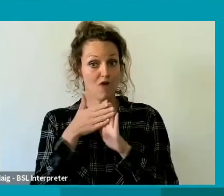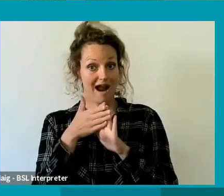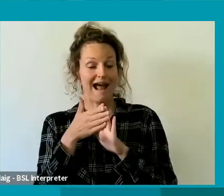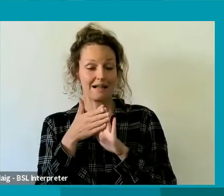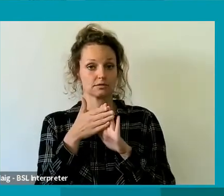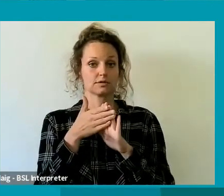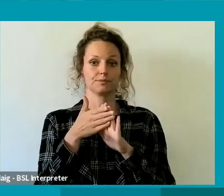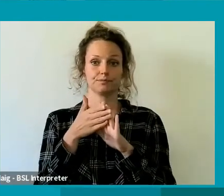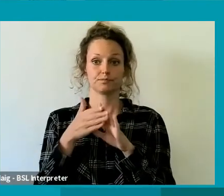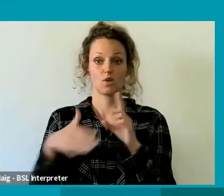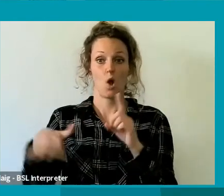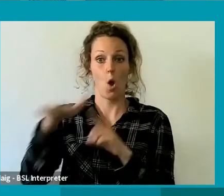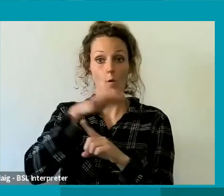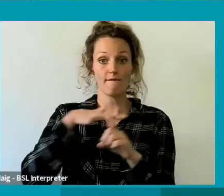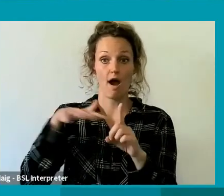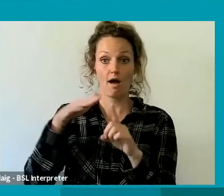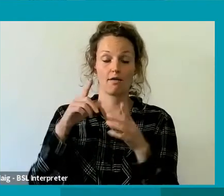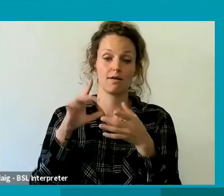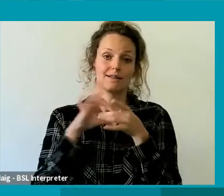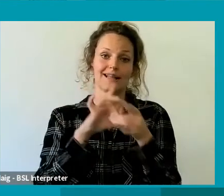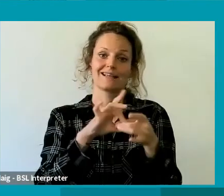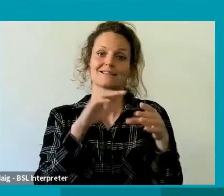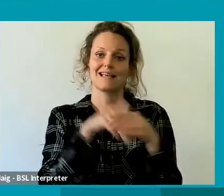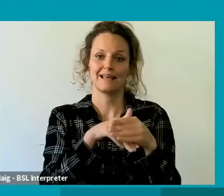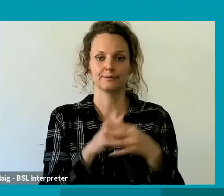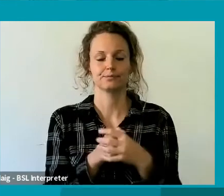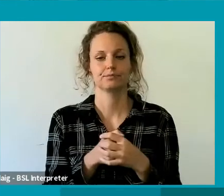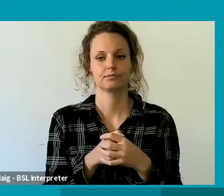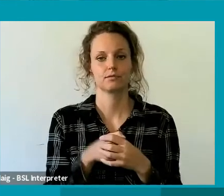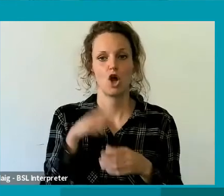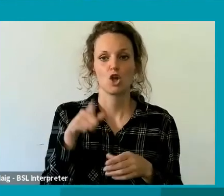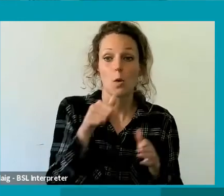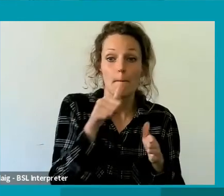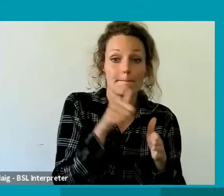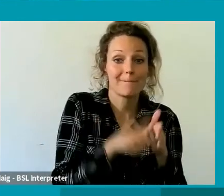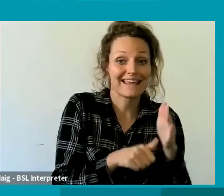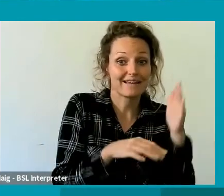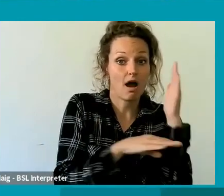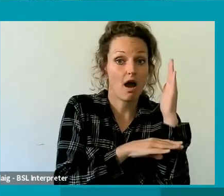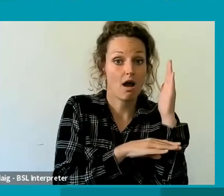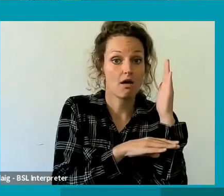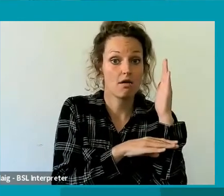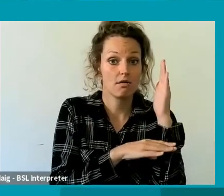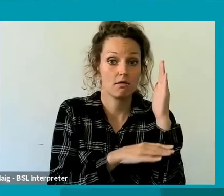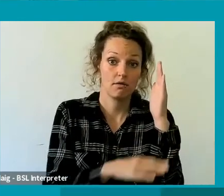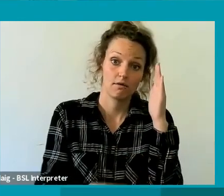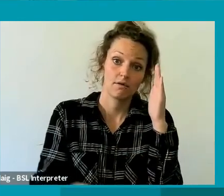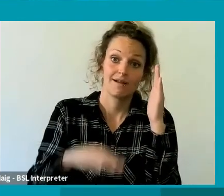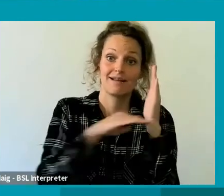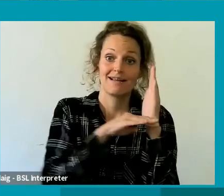Are you a beginner, an intermediate or an expert All Star? According to LinkedIn,